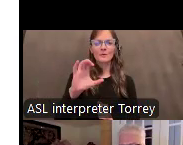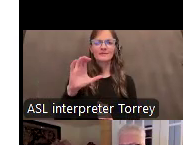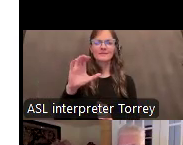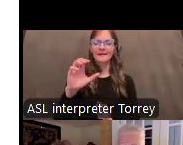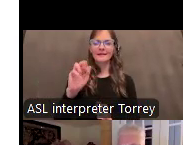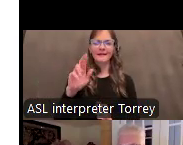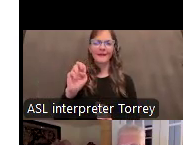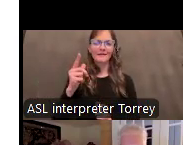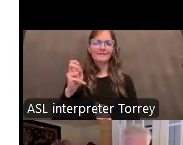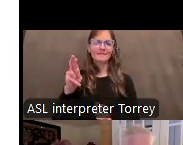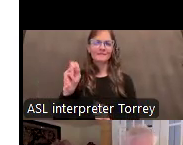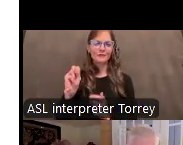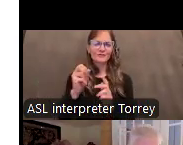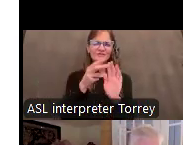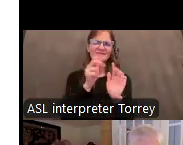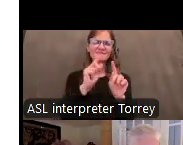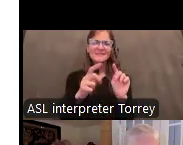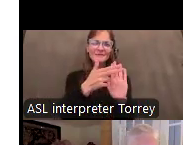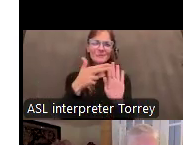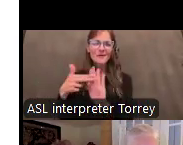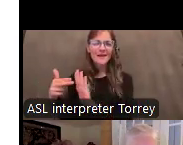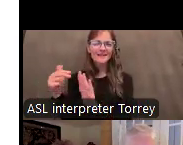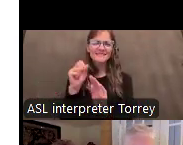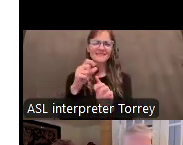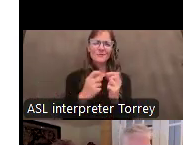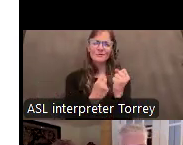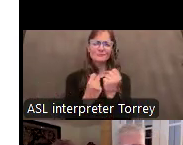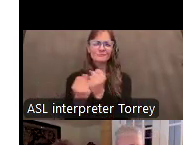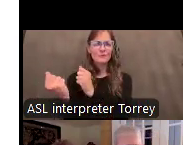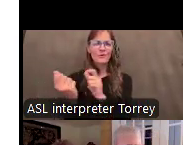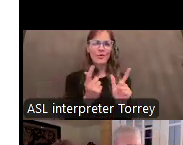of two main components and those components are brand building